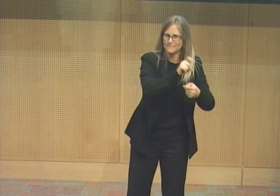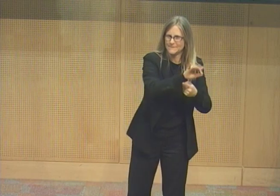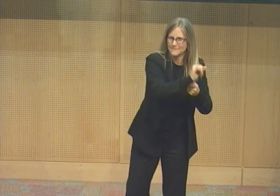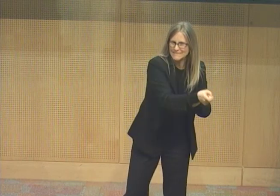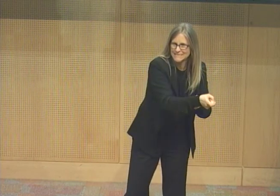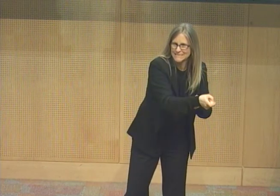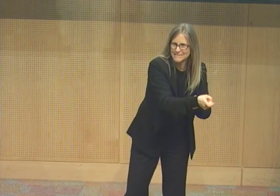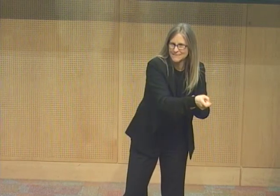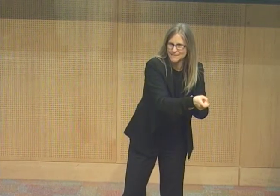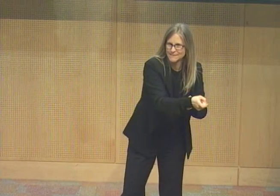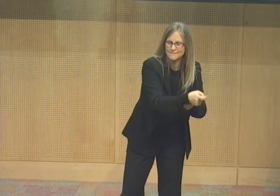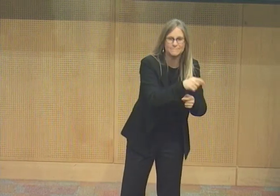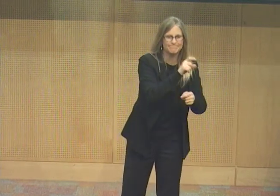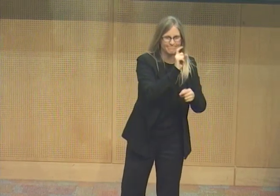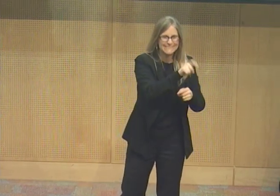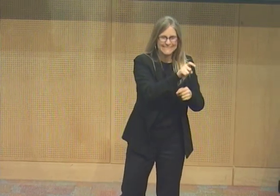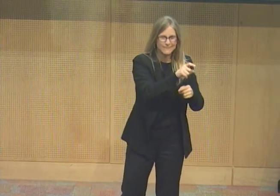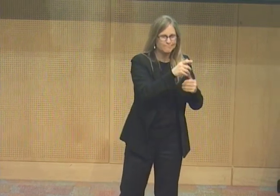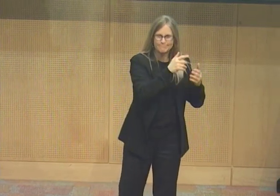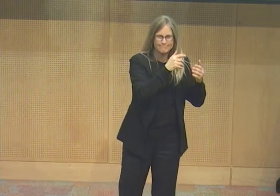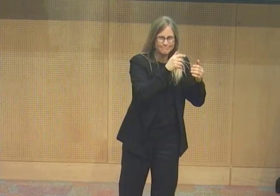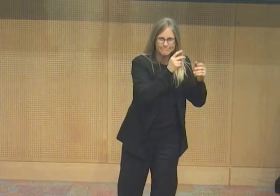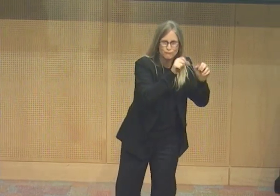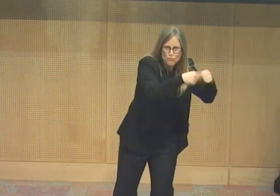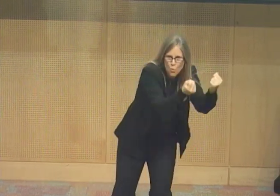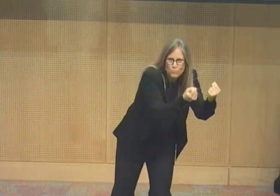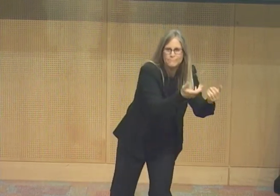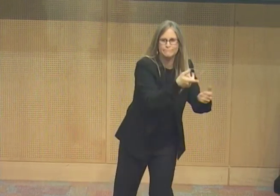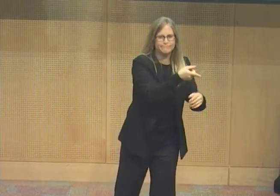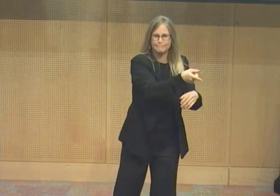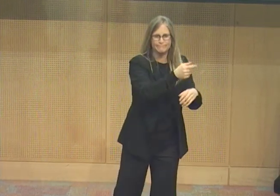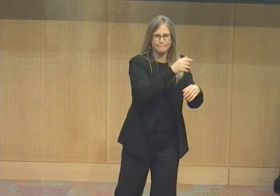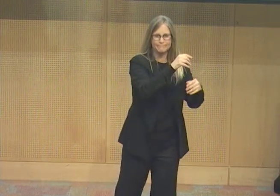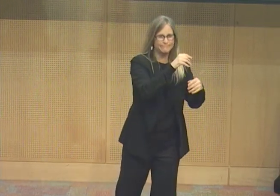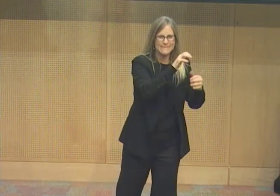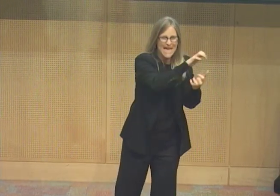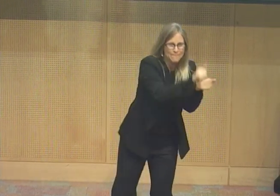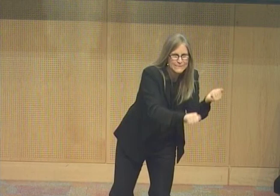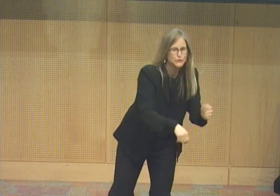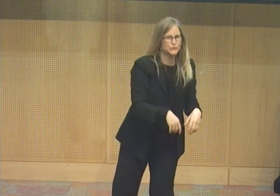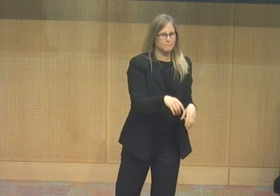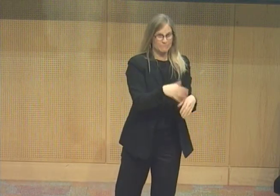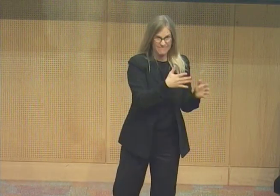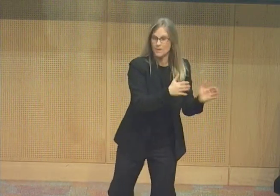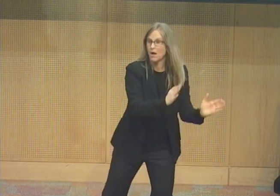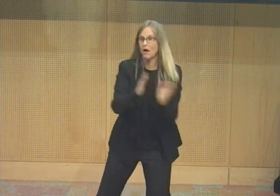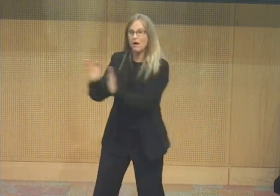Deaf people characterized as "defective," "broken," "damaged,"